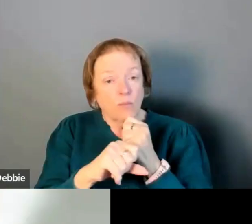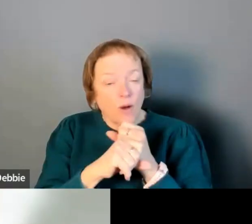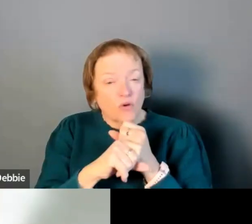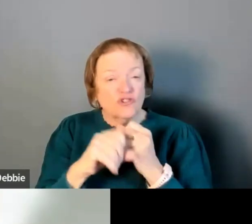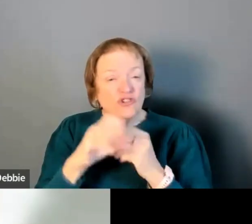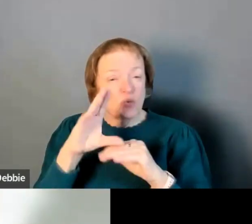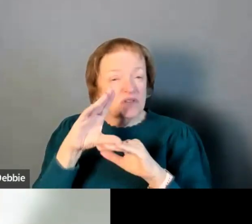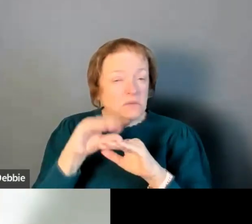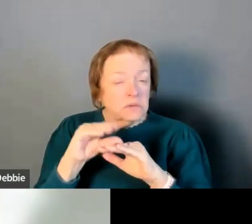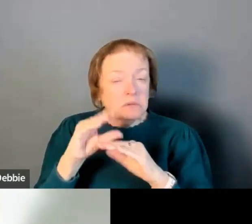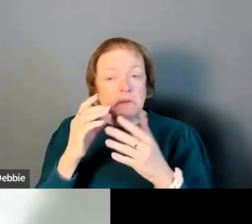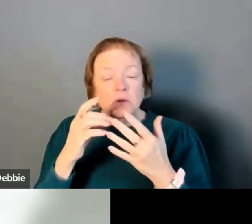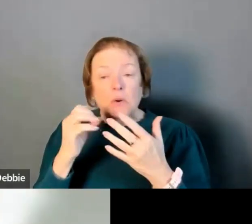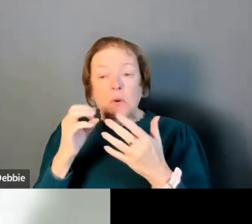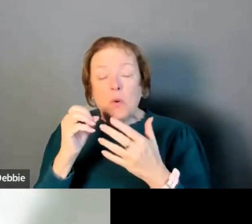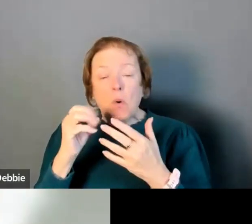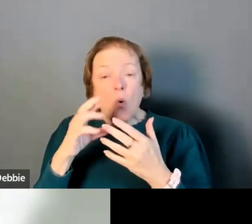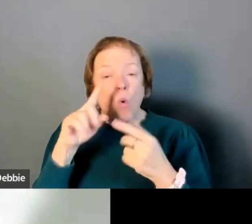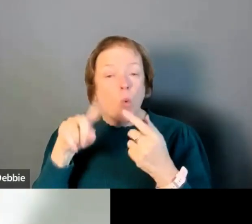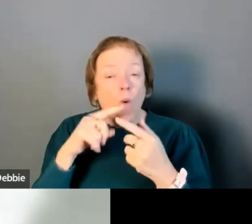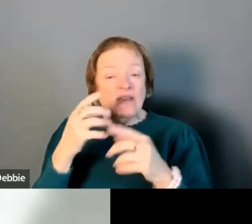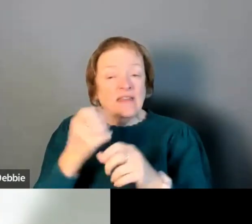When did they get them? So I get the warrant information.